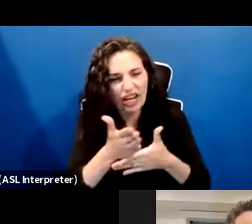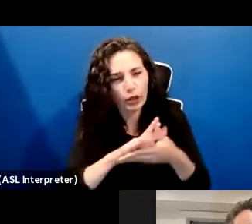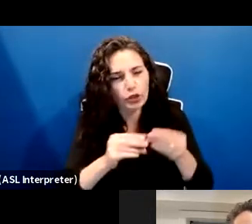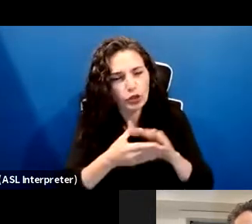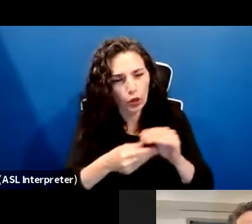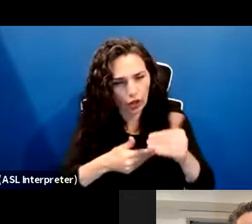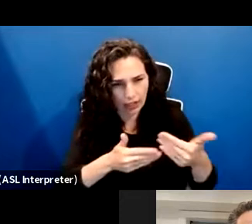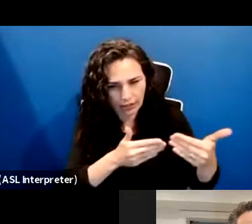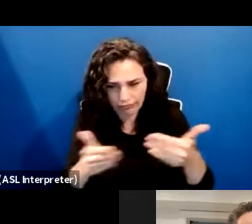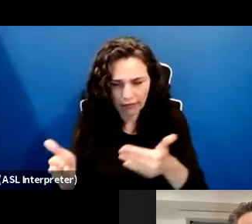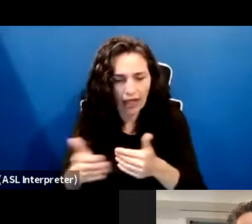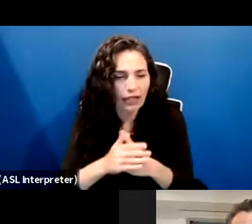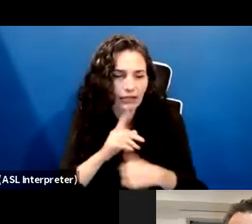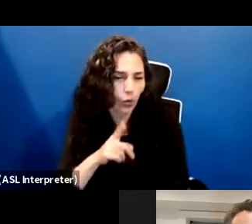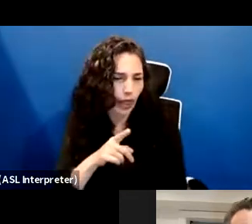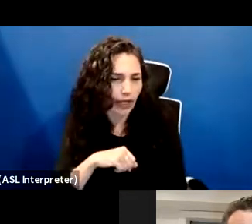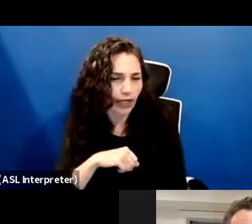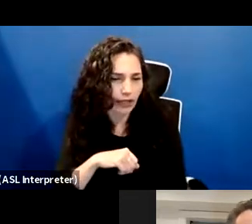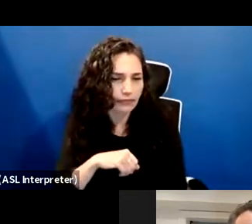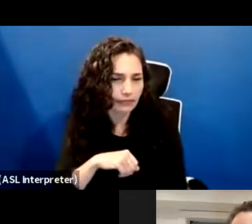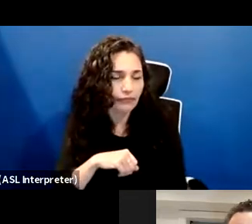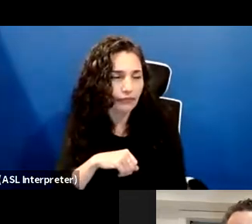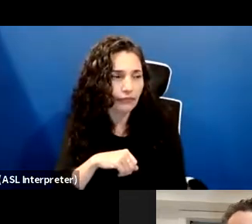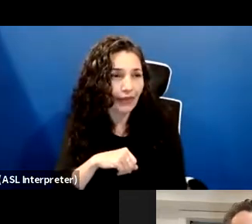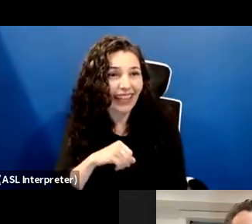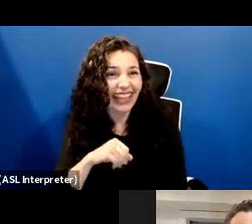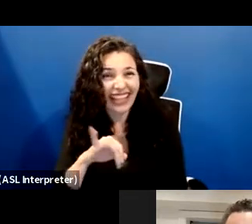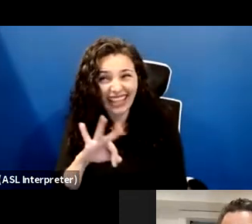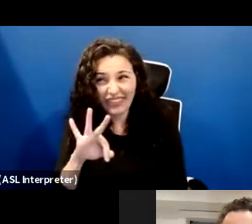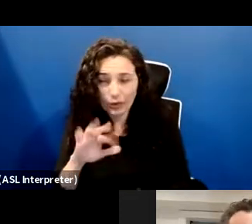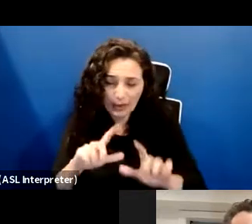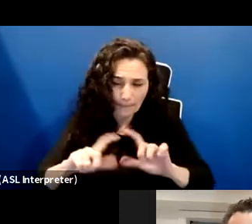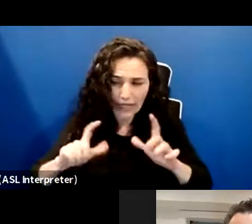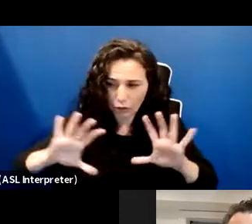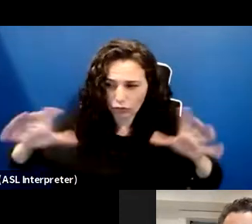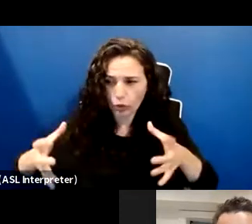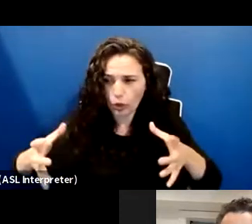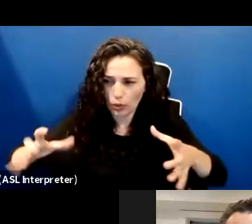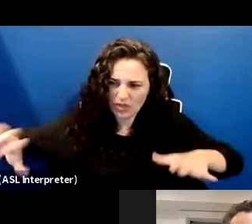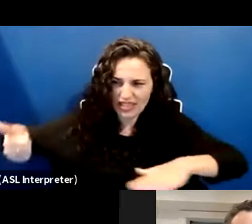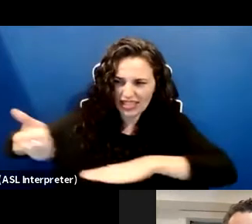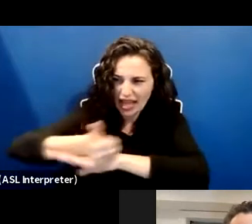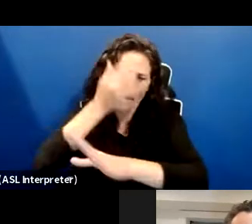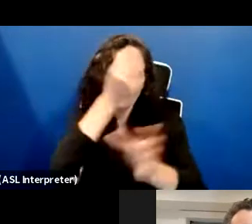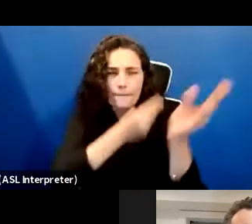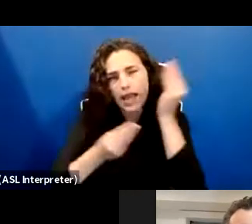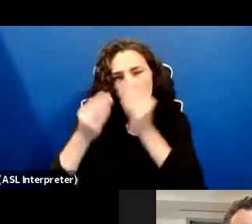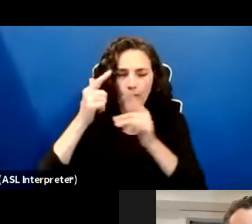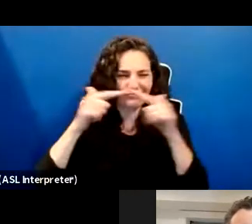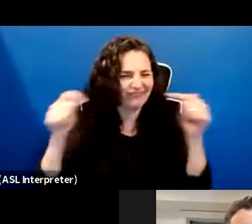But having that single, if there was a big crew and a big set up and, you know, makeup and this and the other thing, I think, you know,